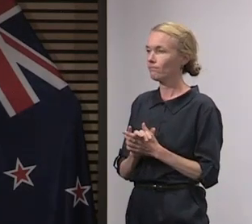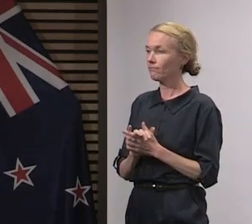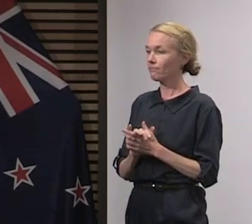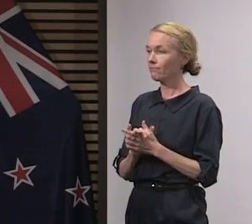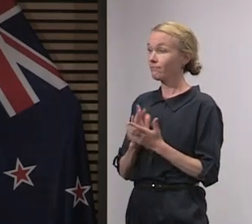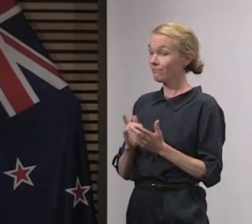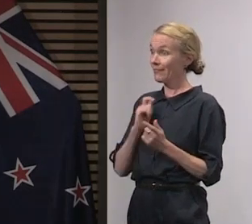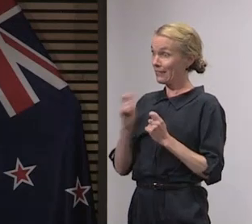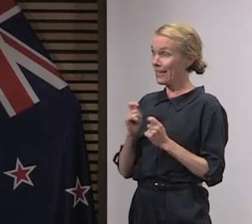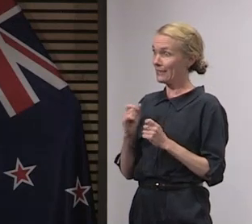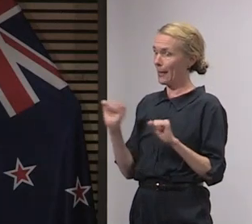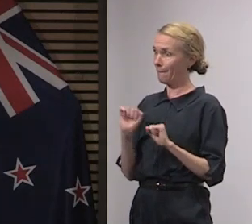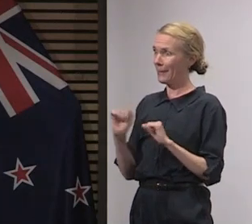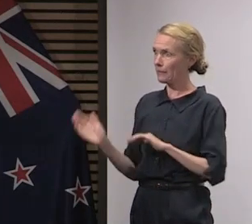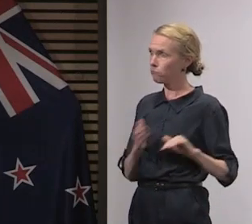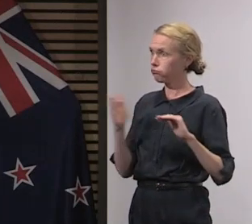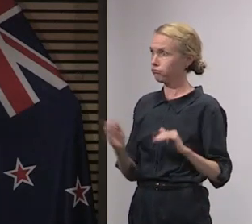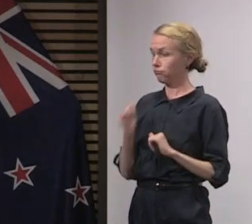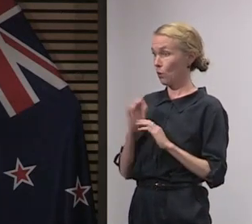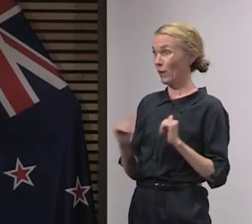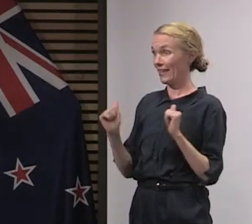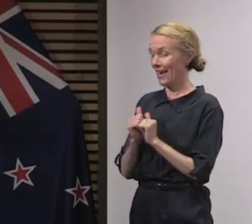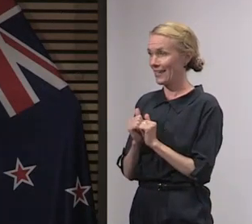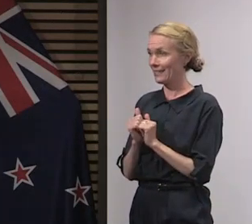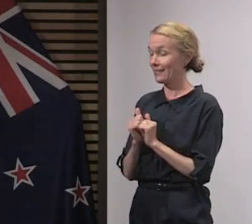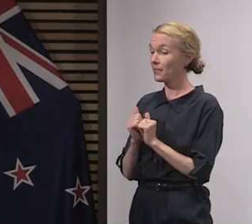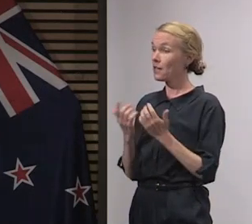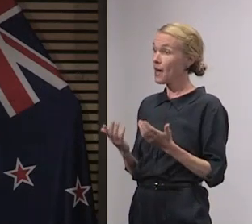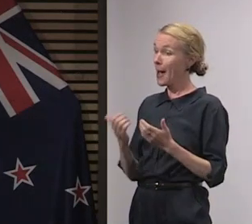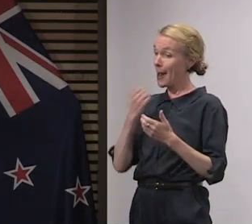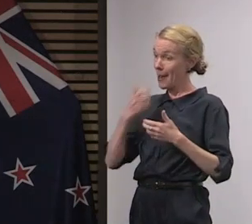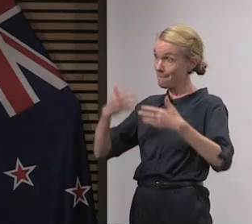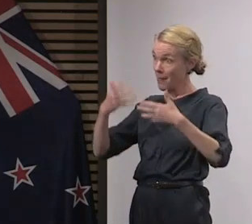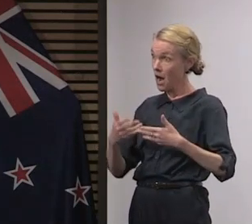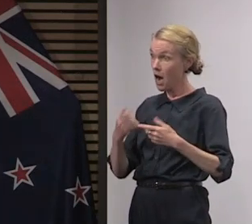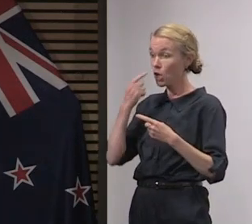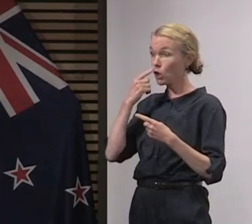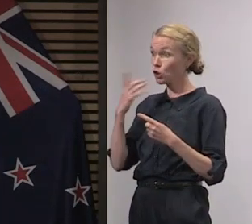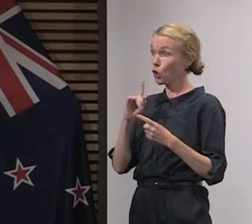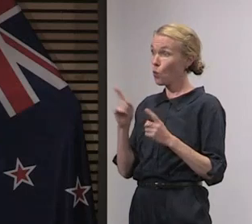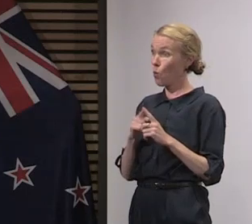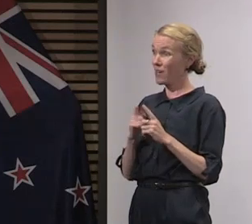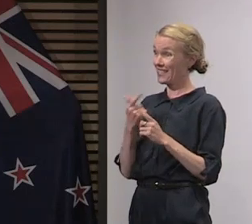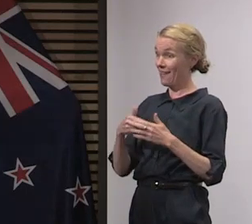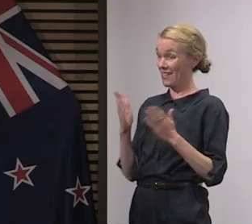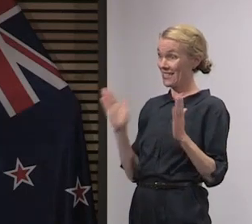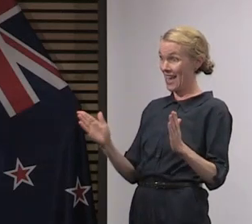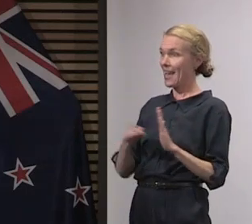our update yesterday and are recovering at home. Testing continued apace over the